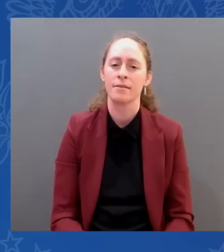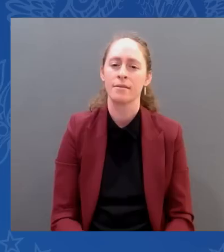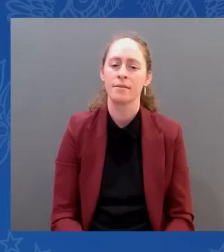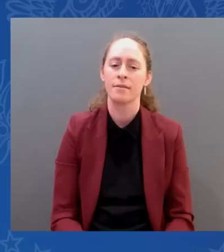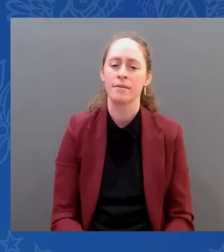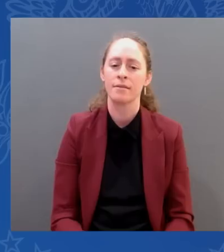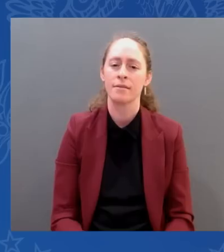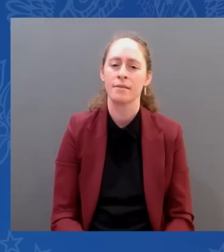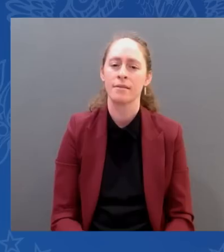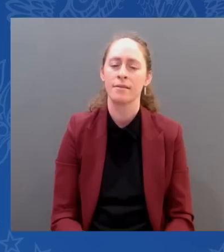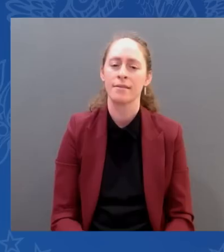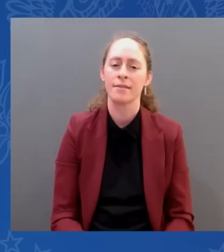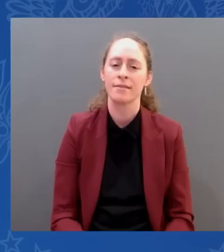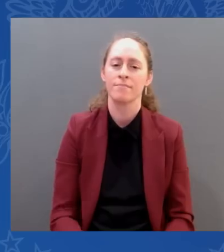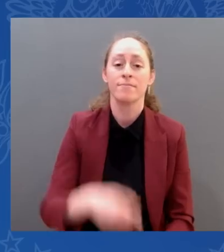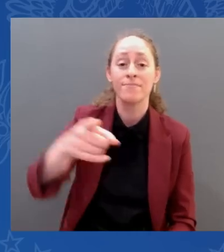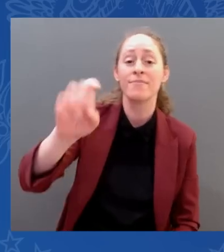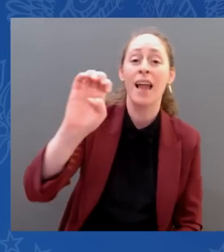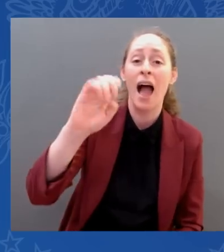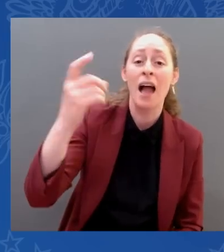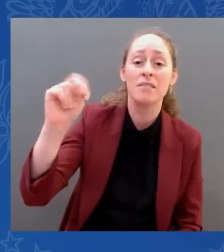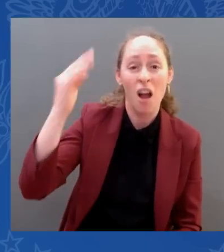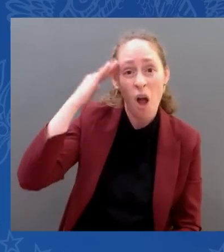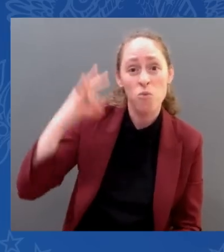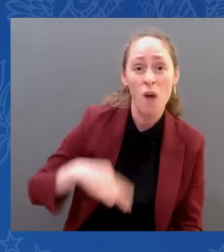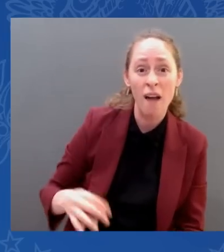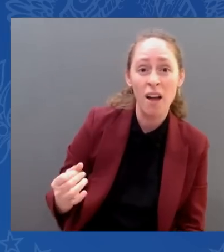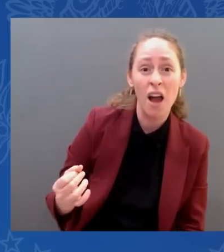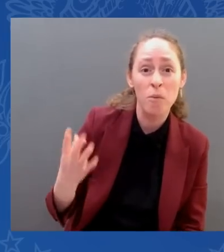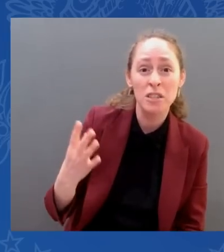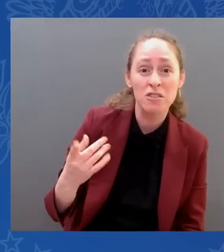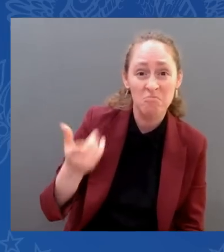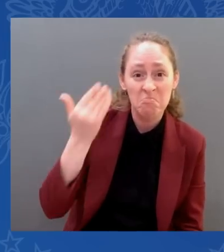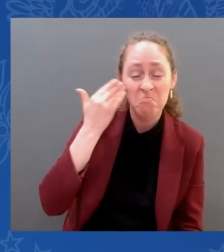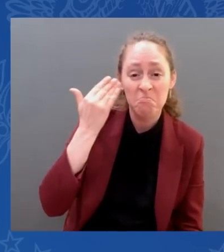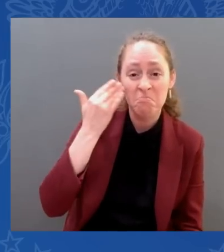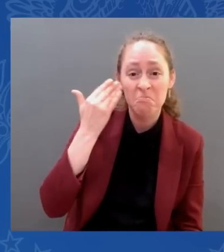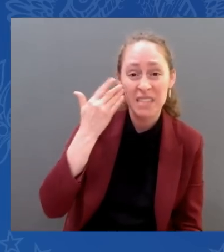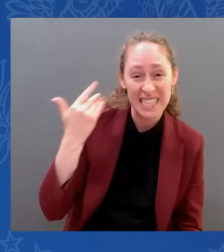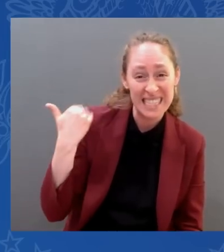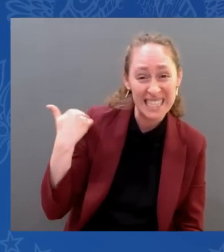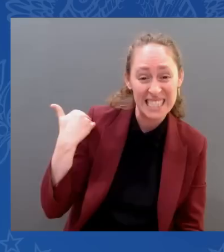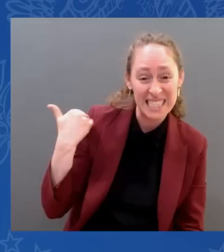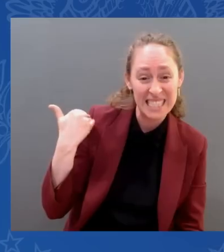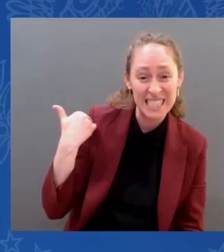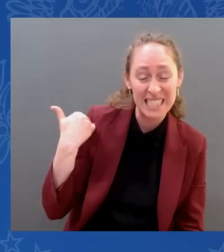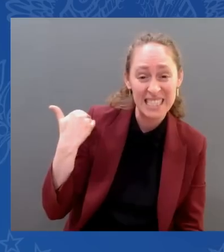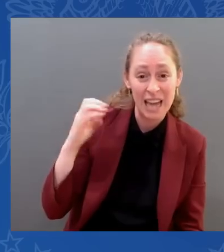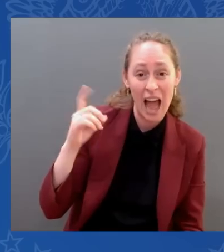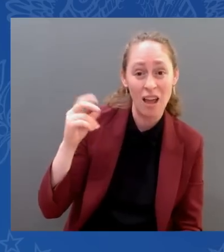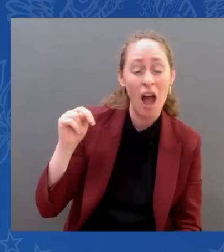this quarter? Exxon made more money than God this year. And, by the way, nothing has changed.